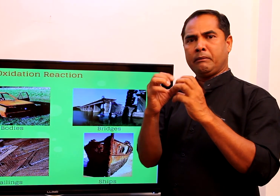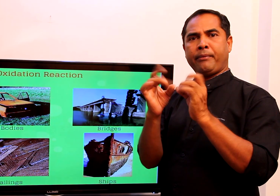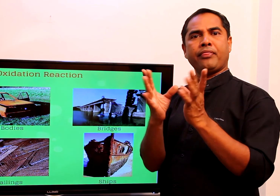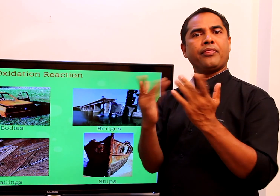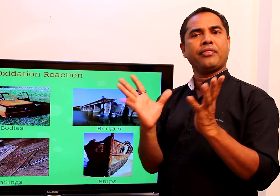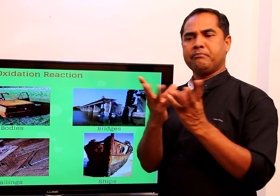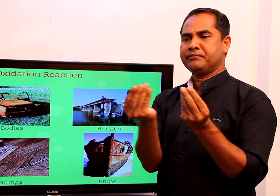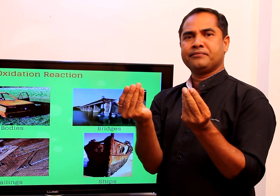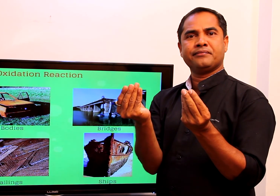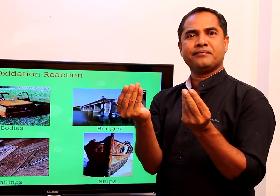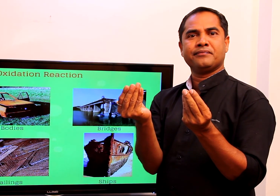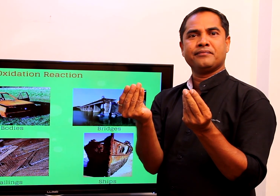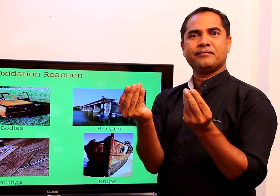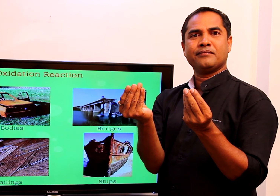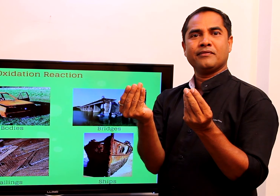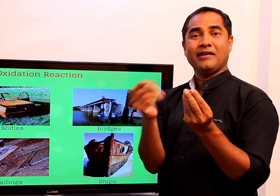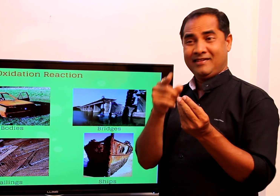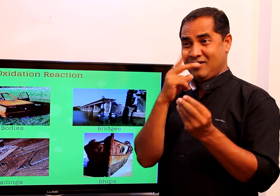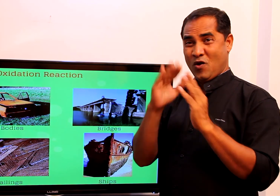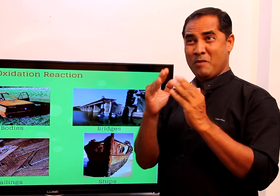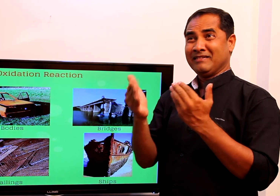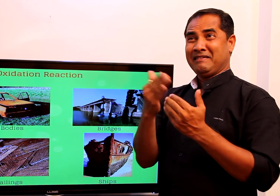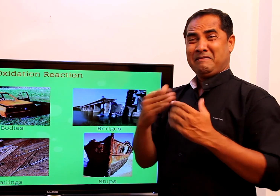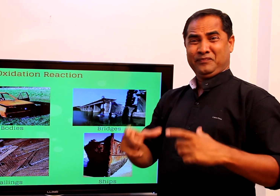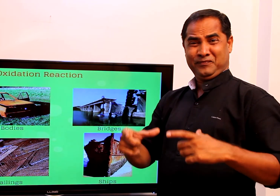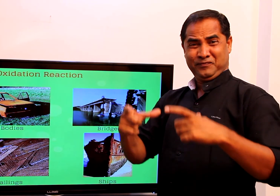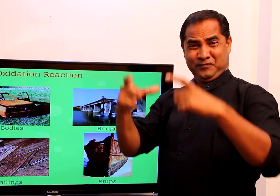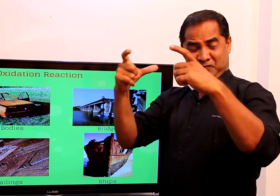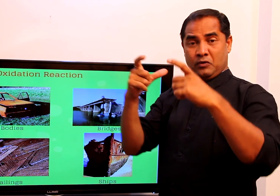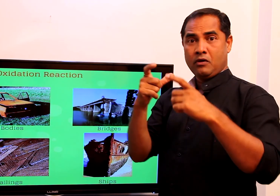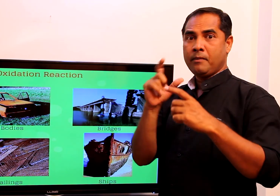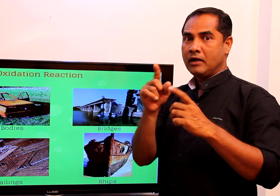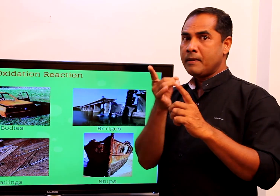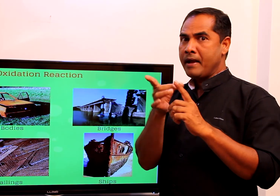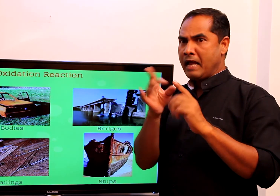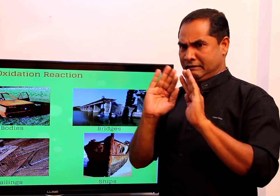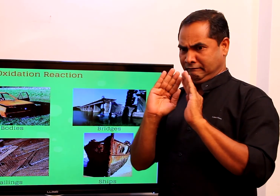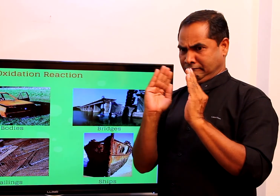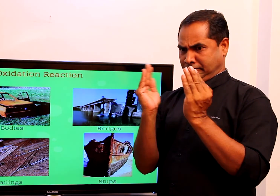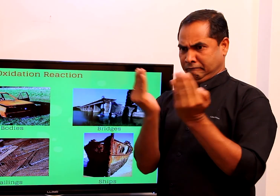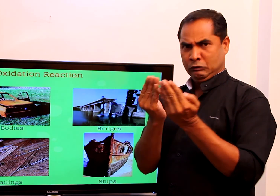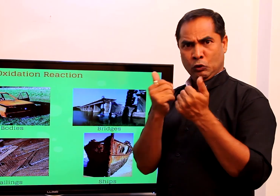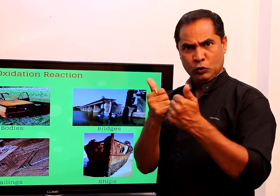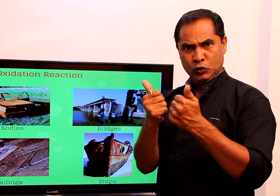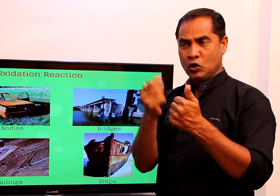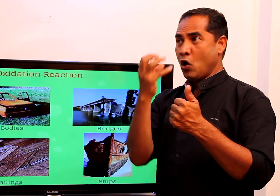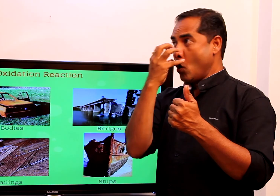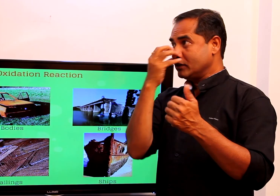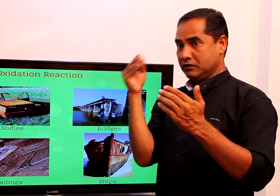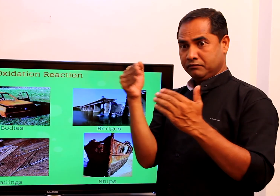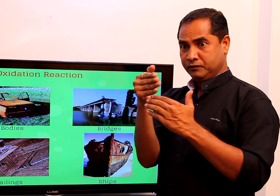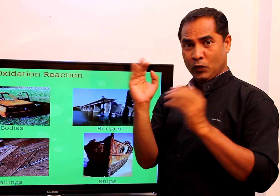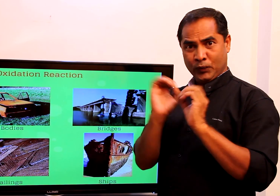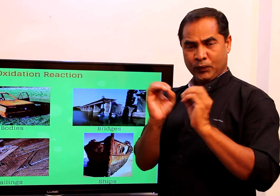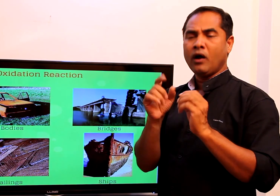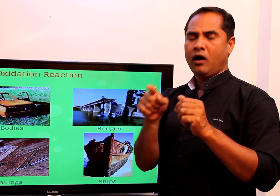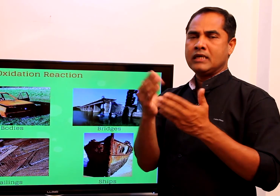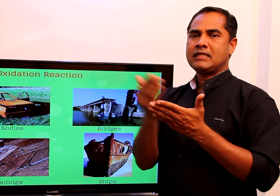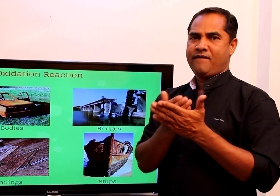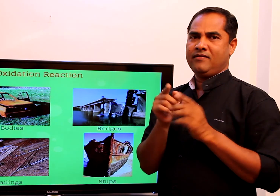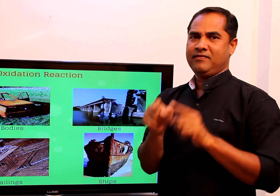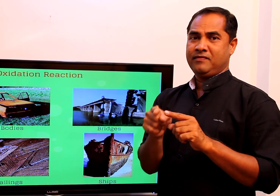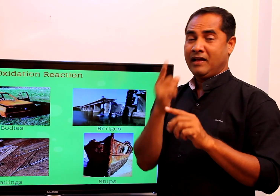metal lose their strength after corrosion, so it is important to make a